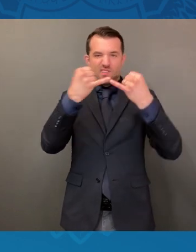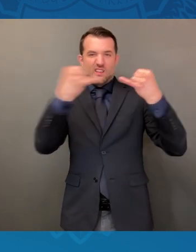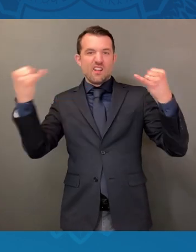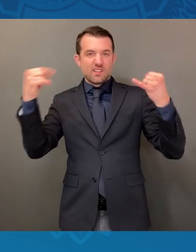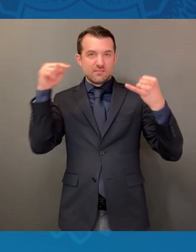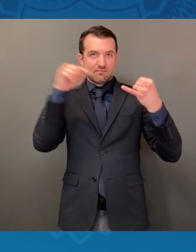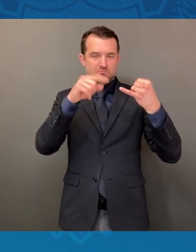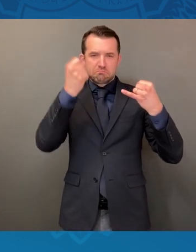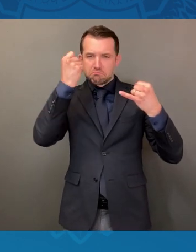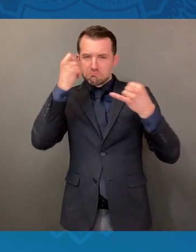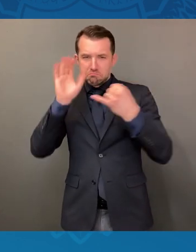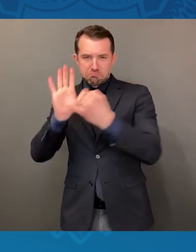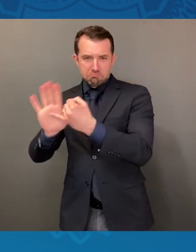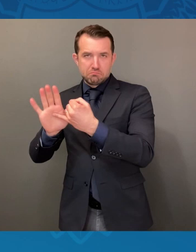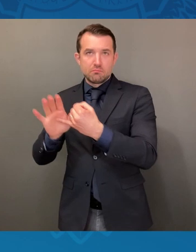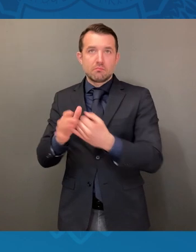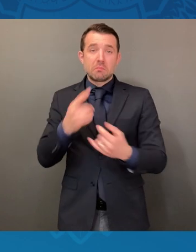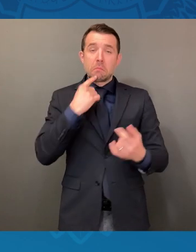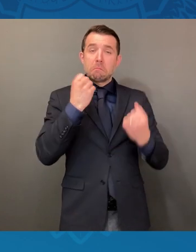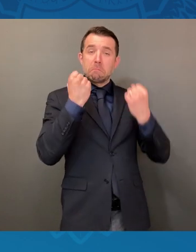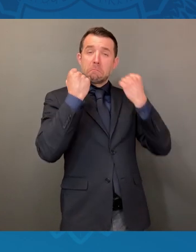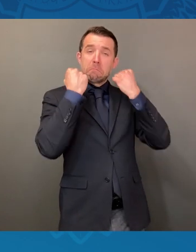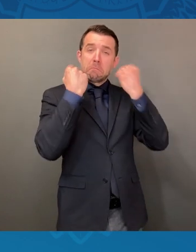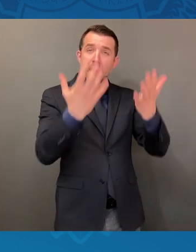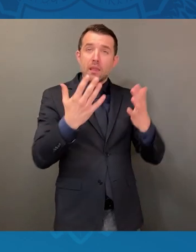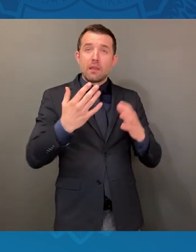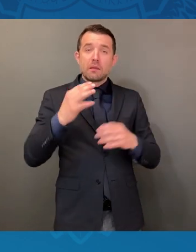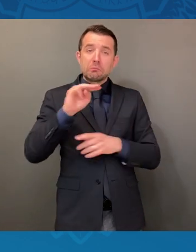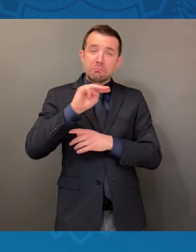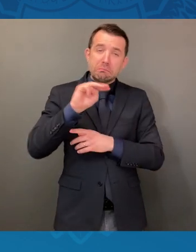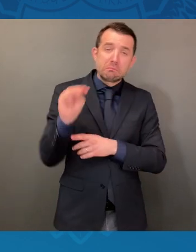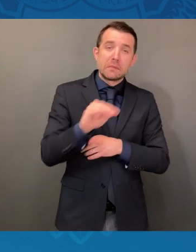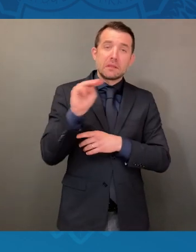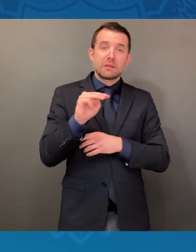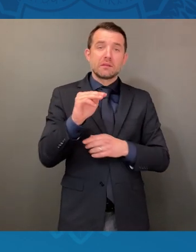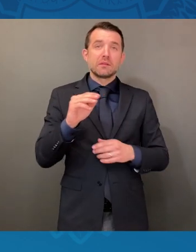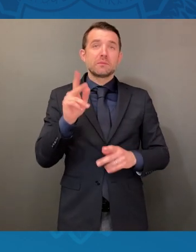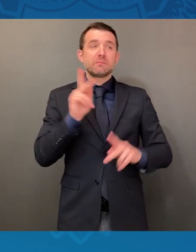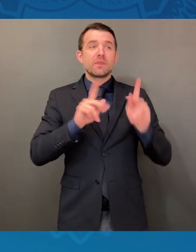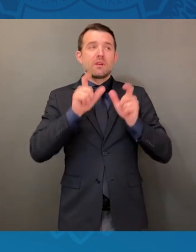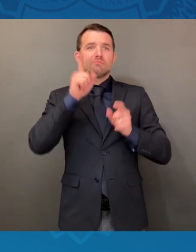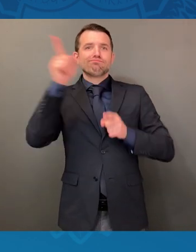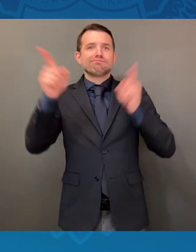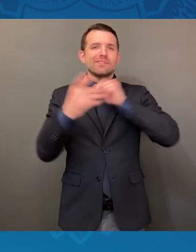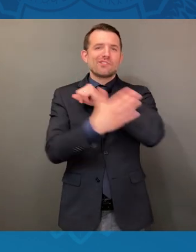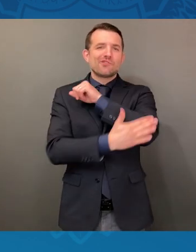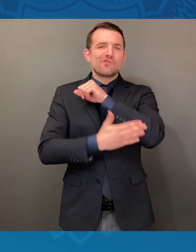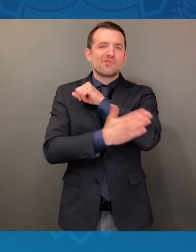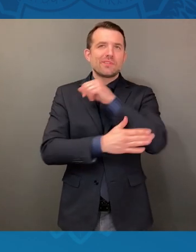most of which are in rural areas that are not connected by fiber optic cables.